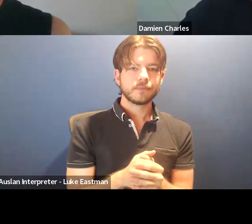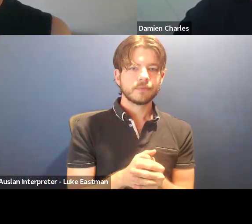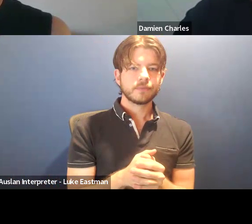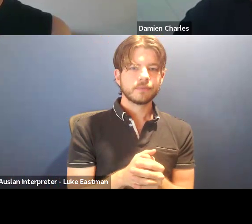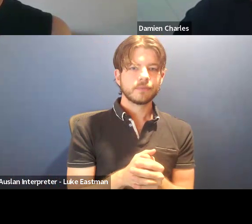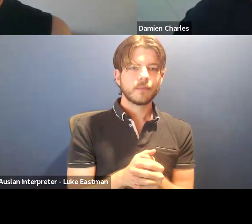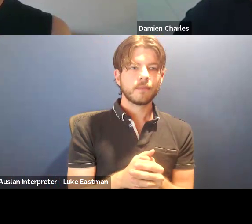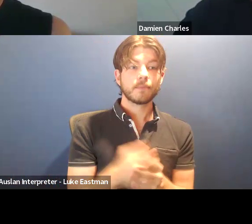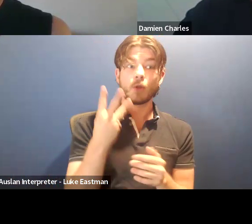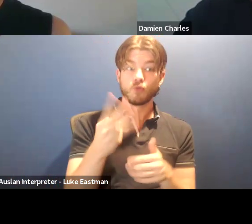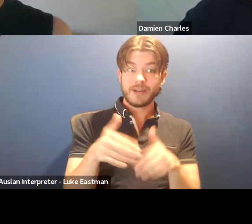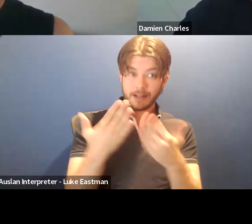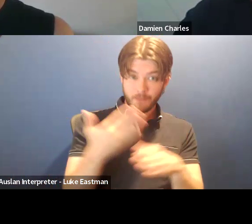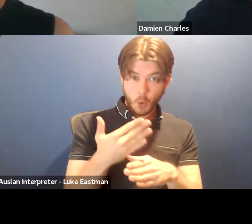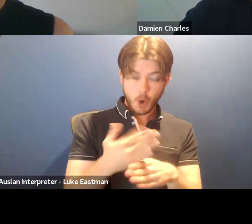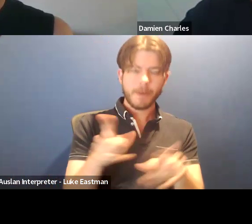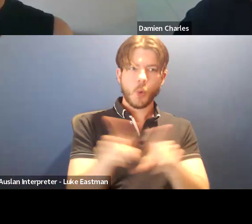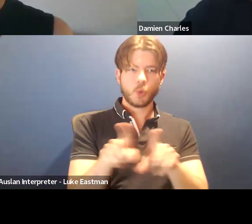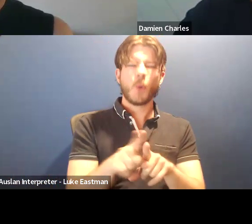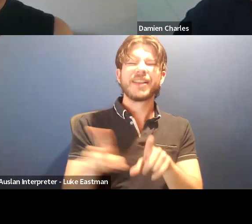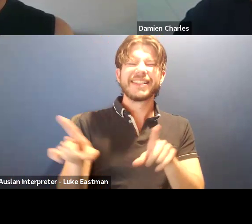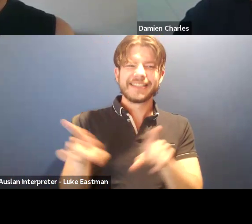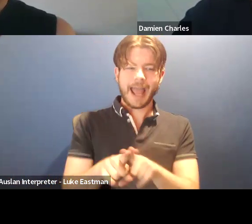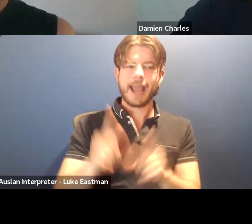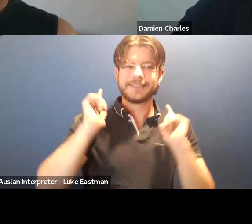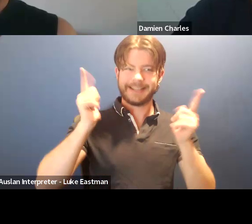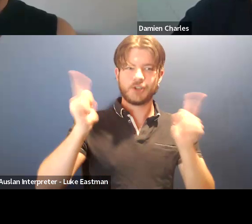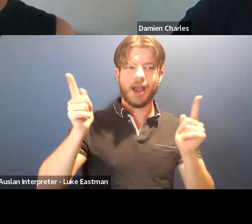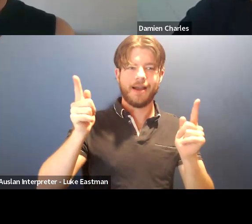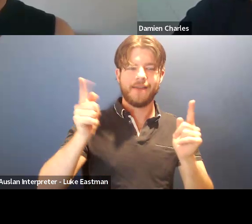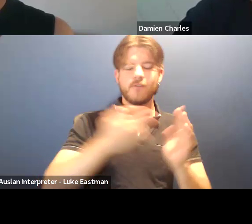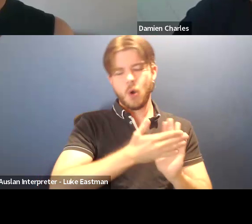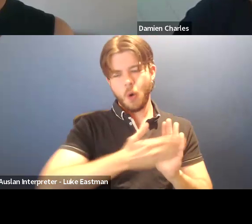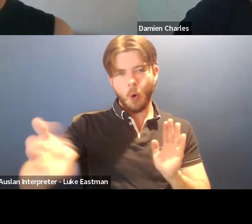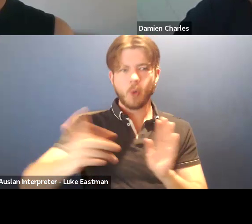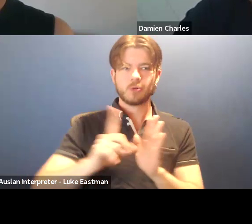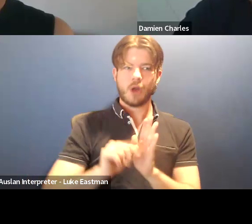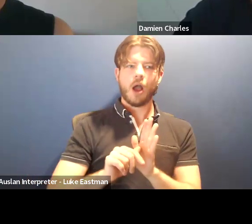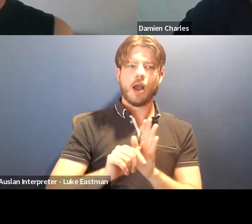for the whole year - the same teacher which is really good instead of going to